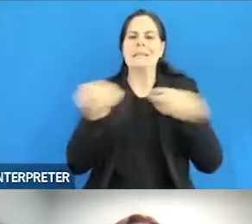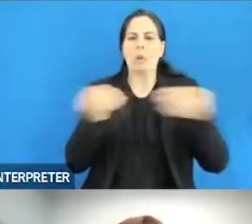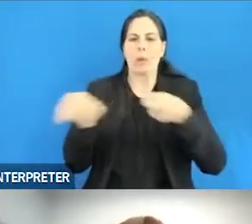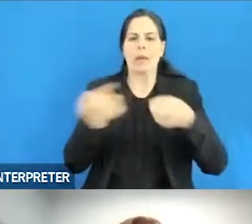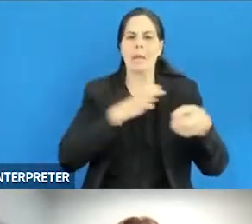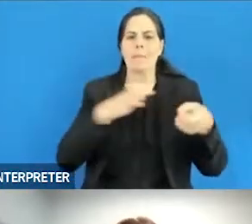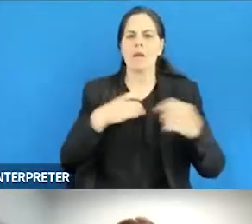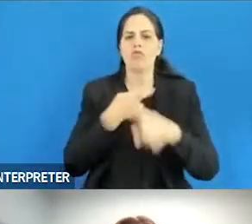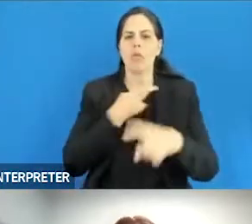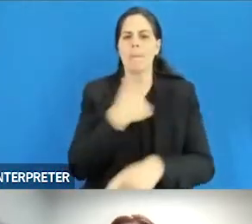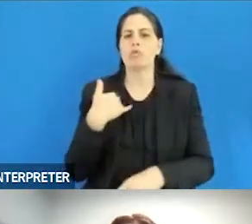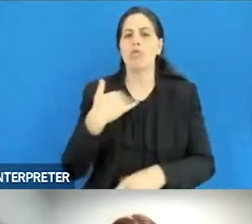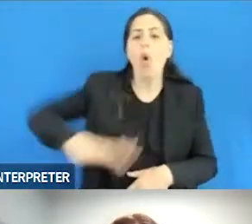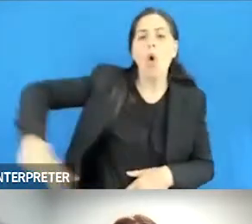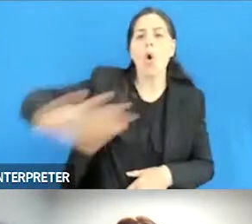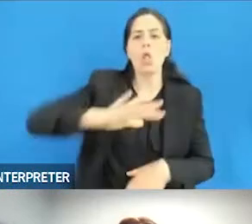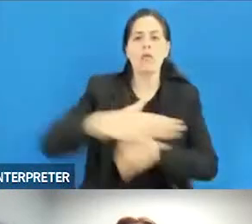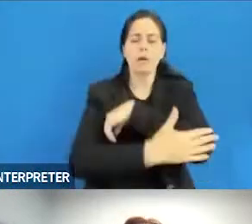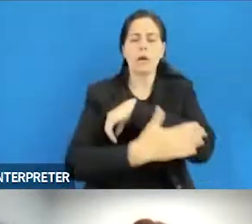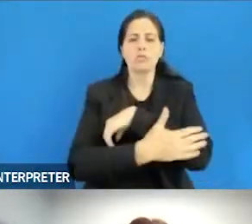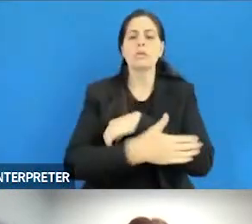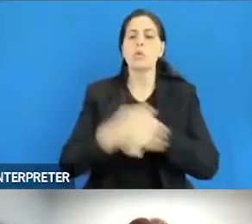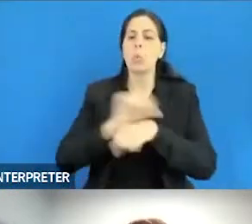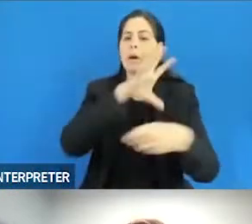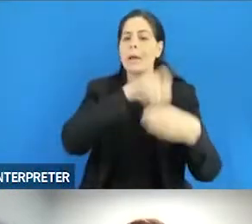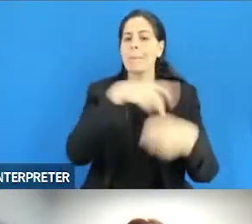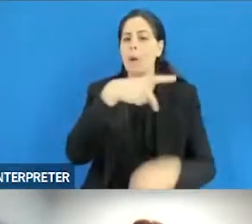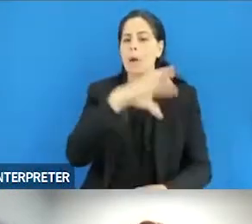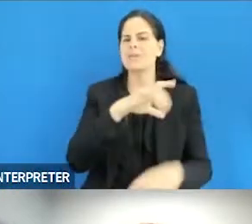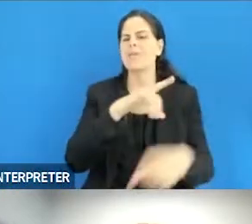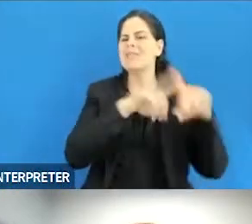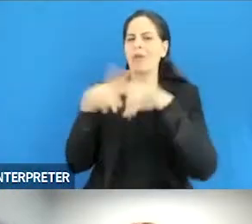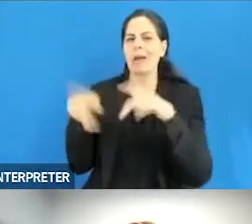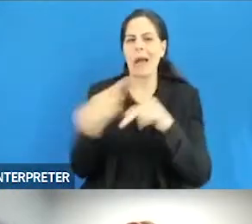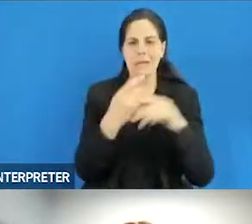who work in podcasts at all levels and who provided their perspective and experience